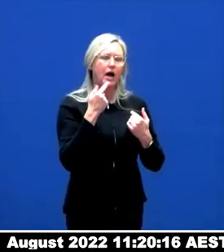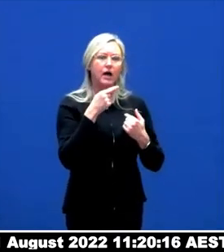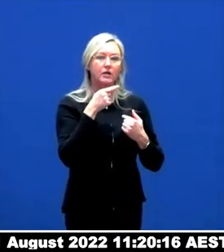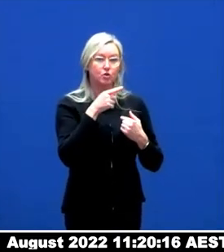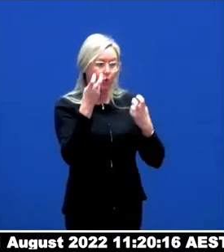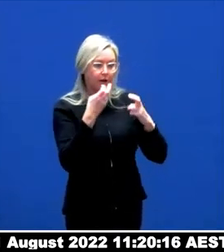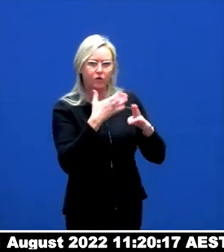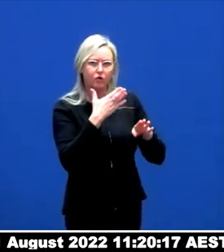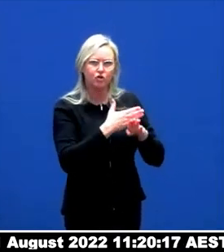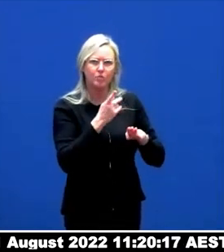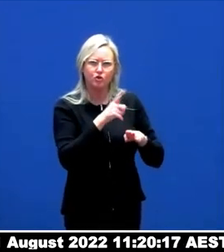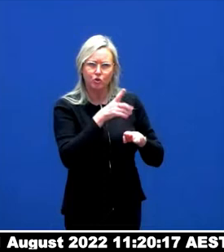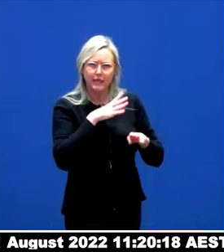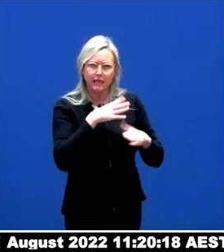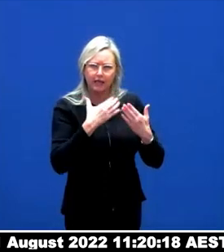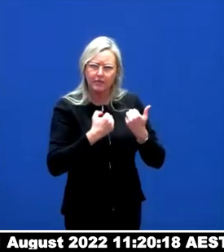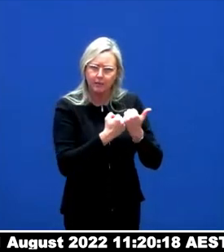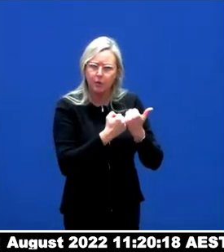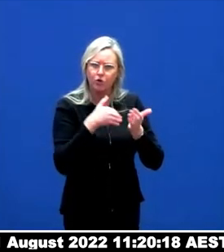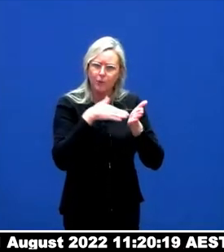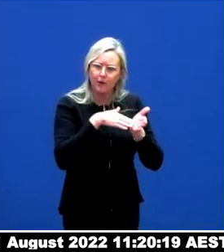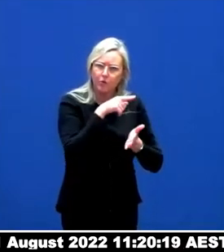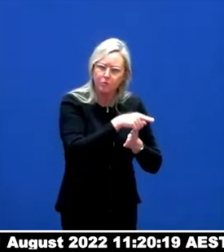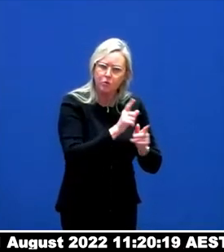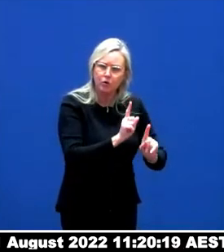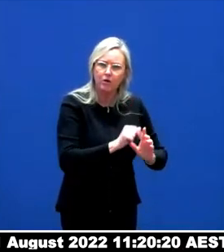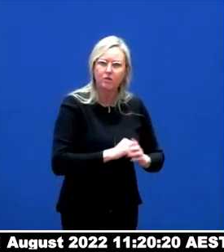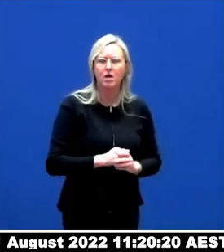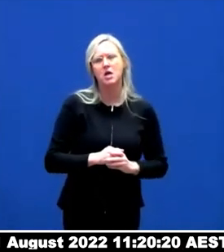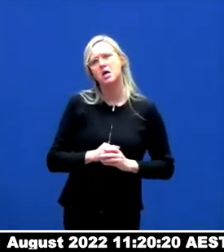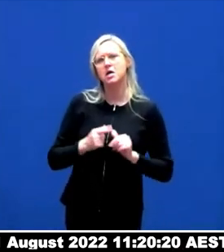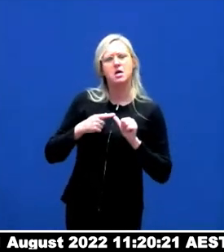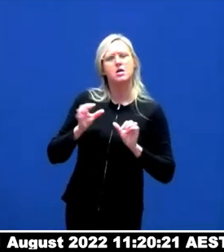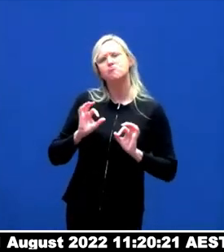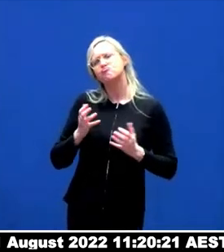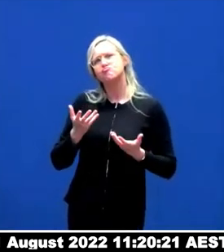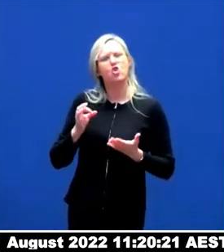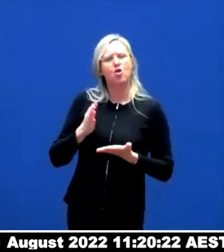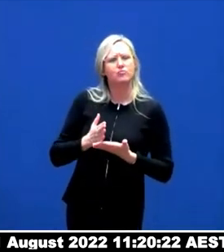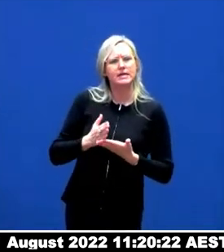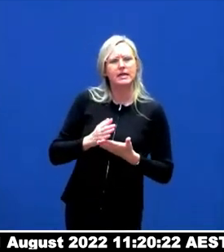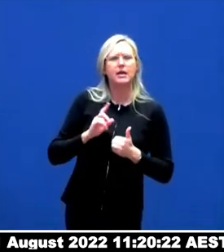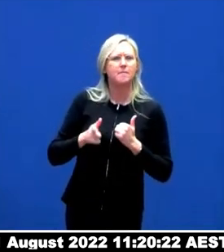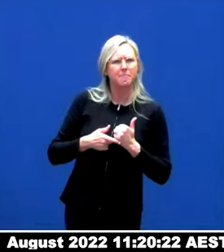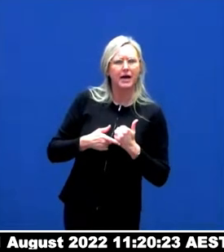you? WILLIAM: Yeah. What support? MS EASTMAN: Did you need anything? Not really, but obviously it has to be sometimes in the interests of what you